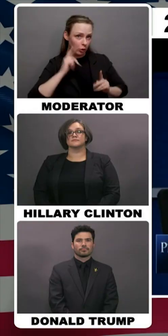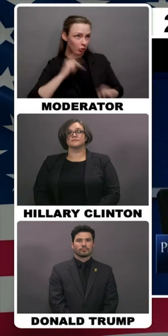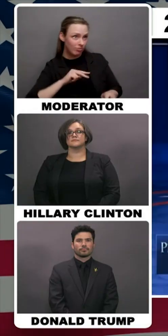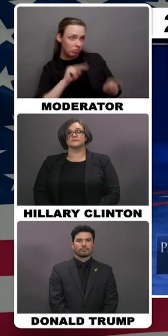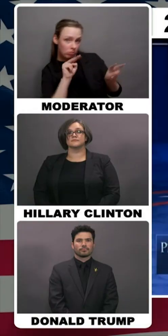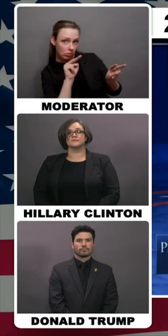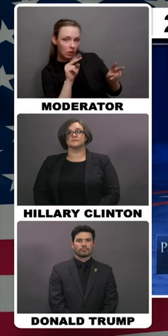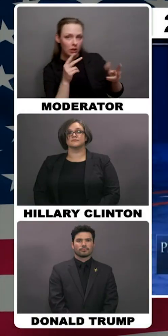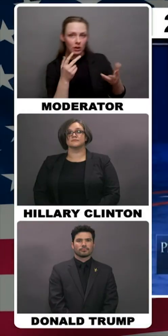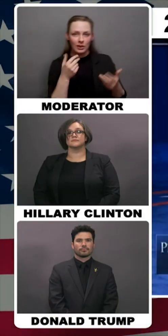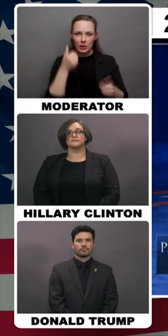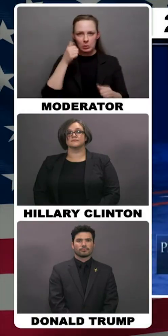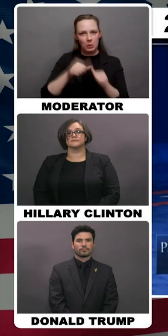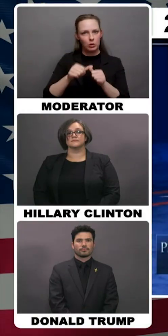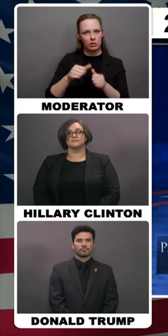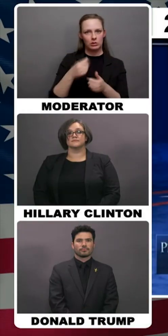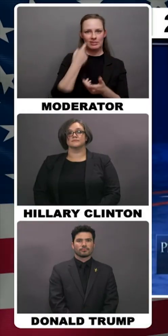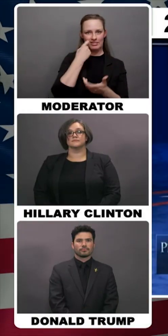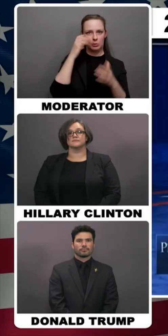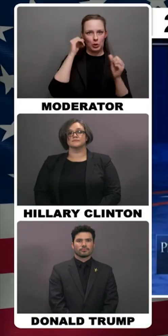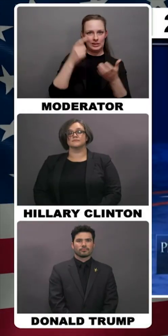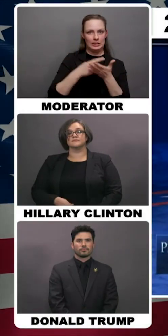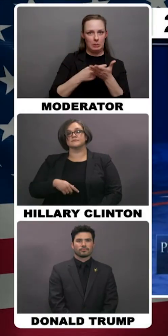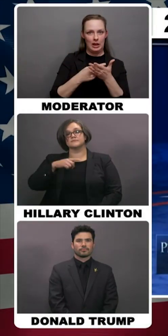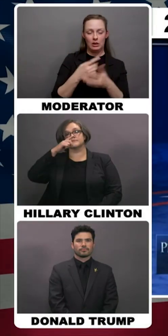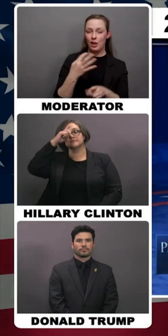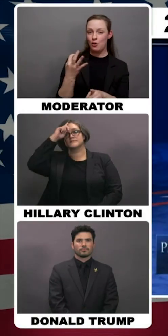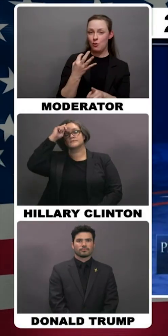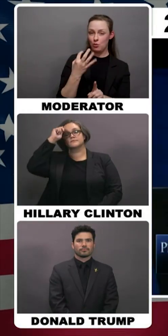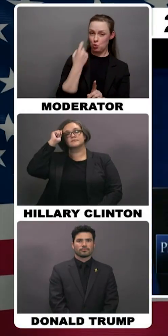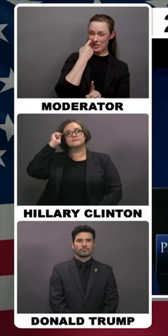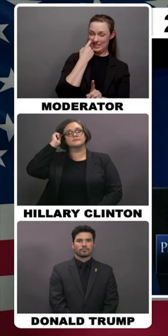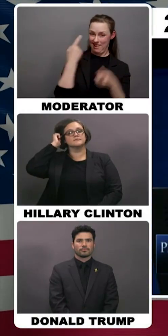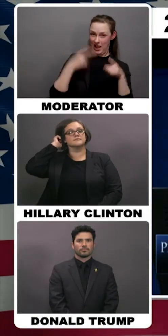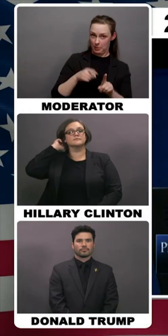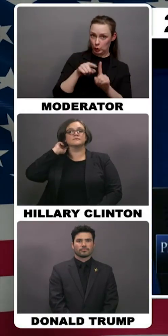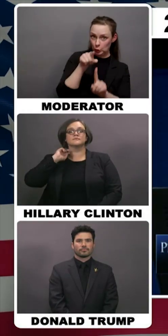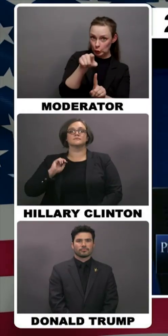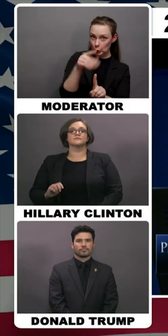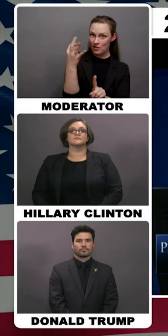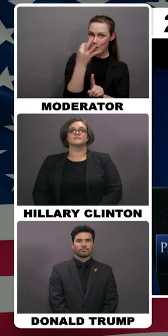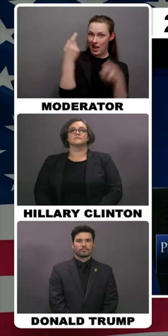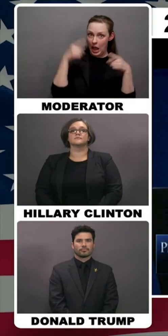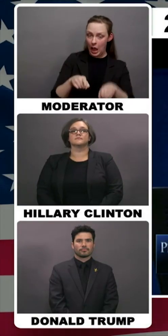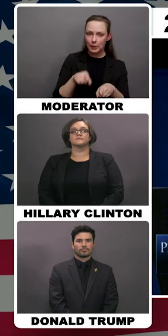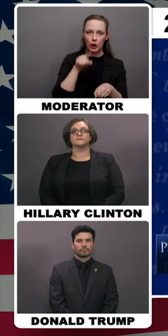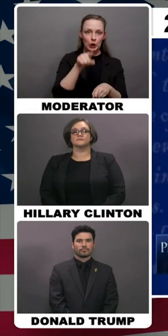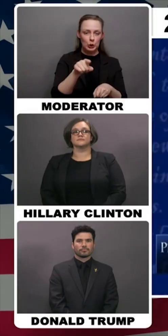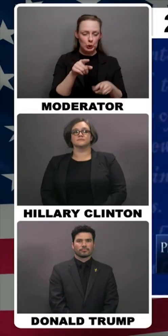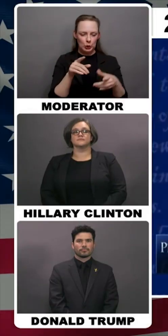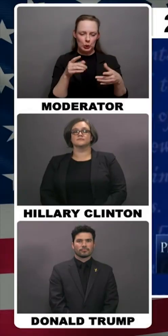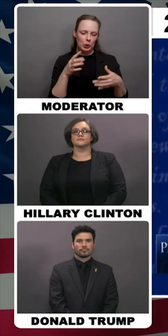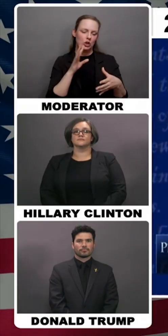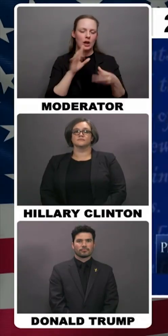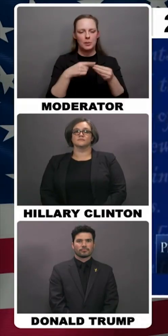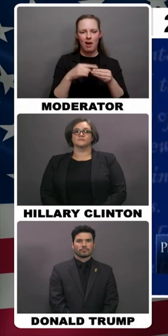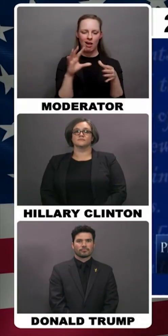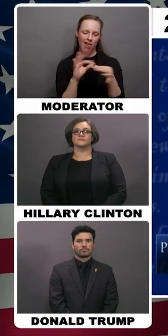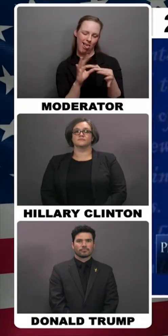You can imagine you called what you said, locker room banter. You described kissing women without consent, grabbing their genitals. That is sexual assault.